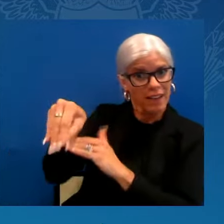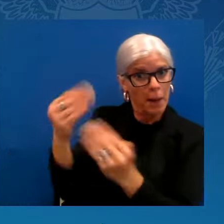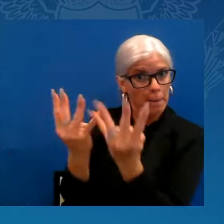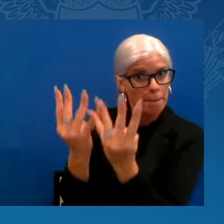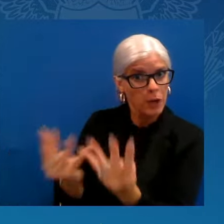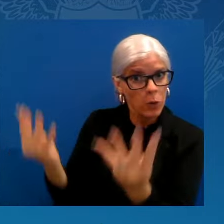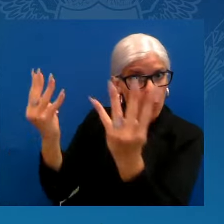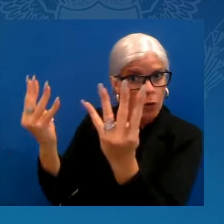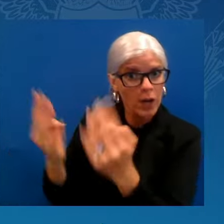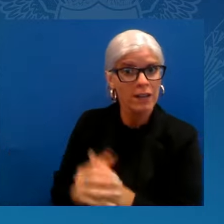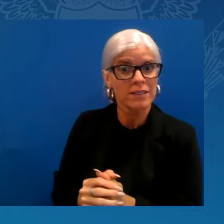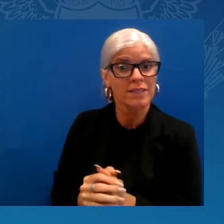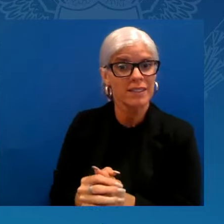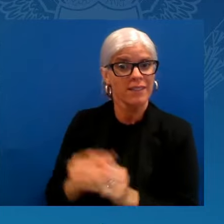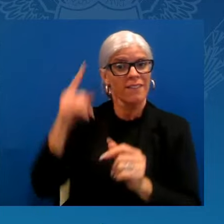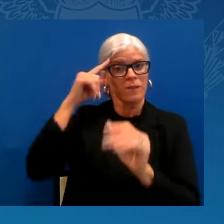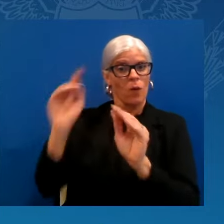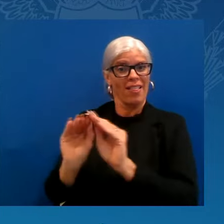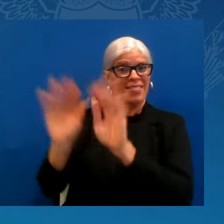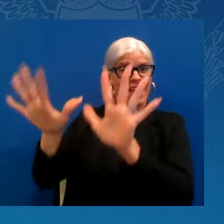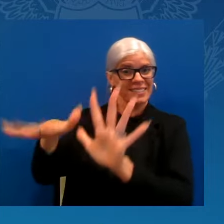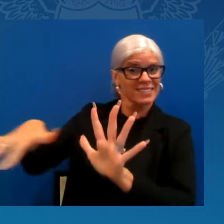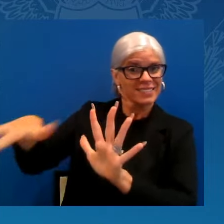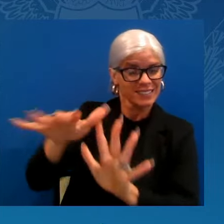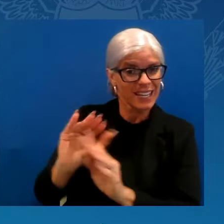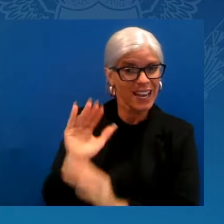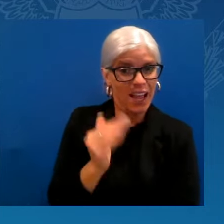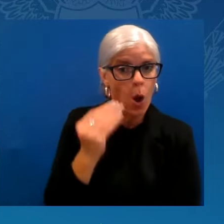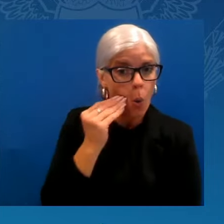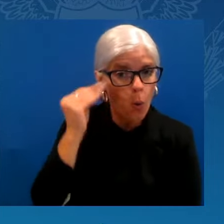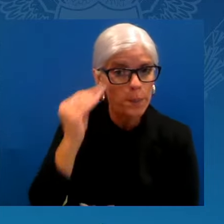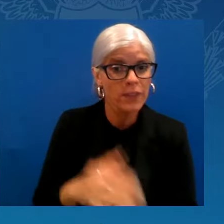And the first Passover Seder hosted at the residence.